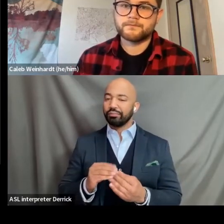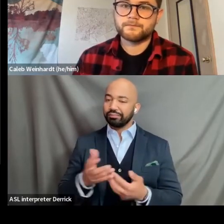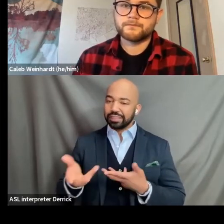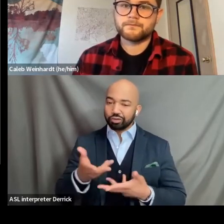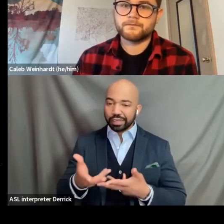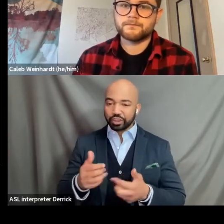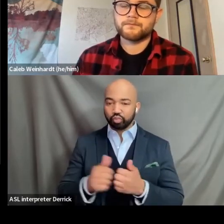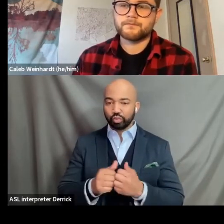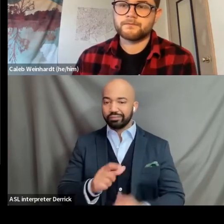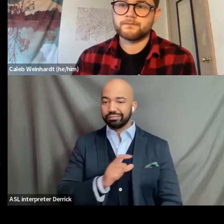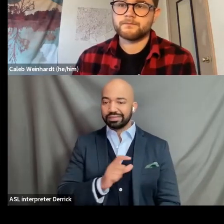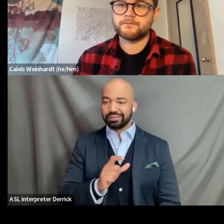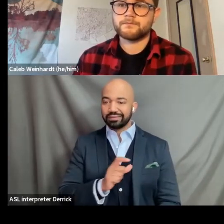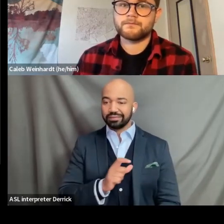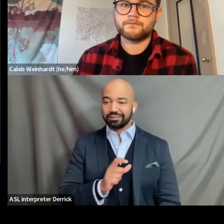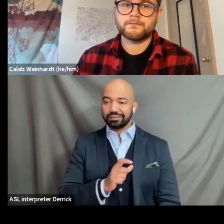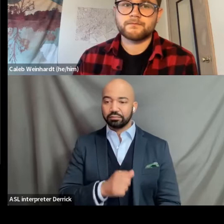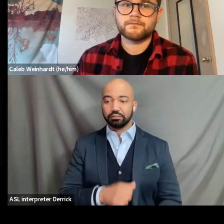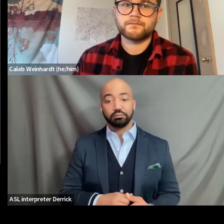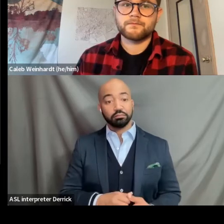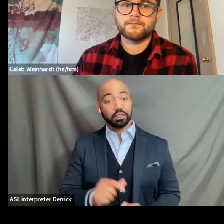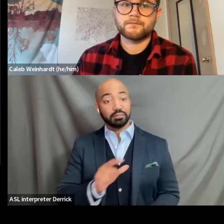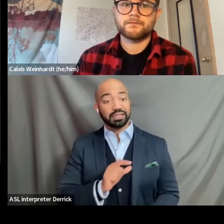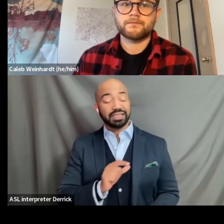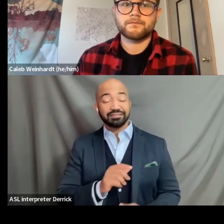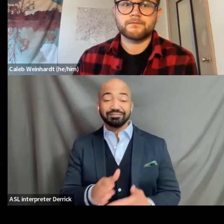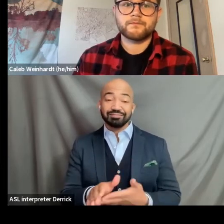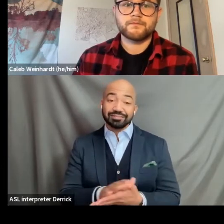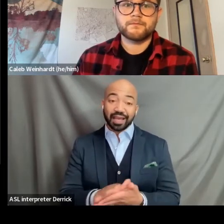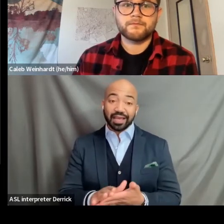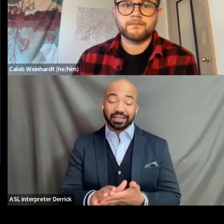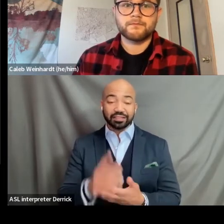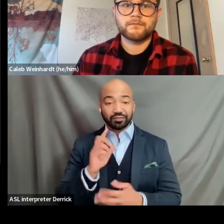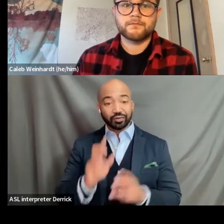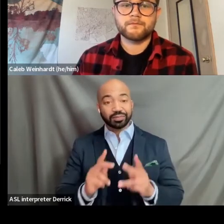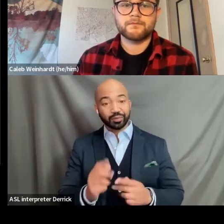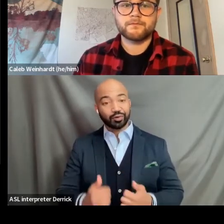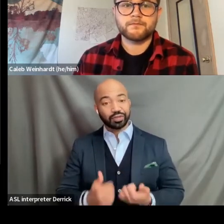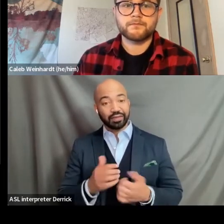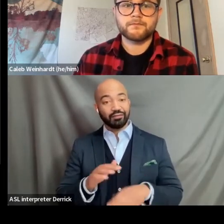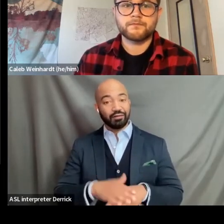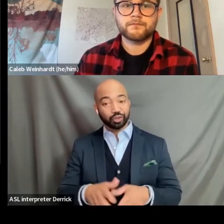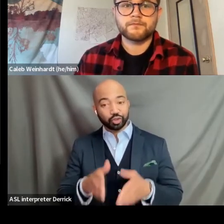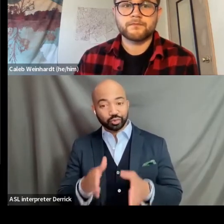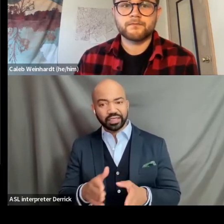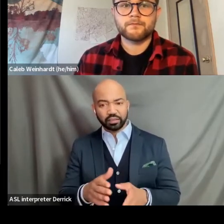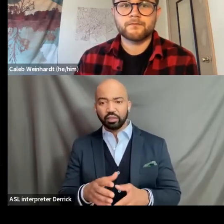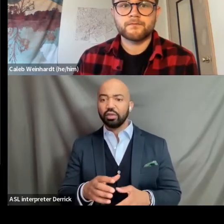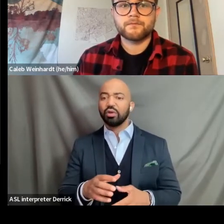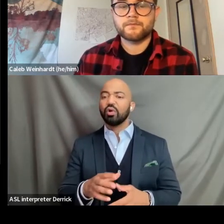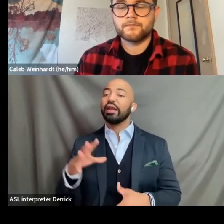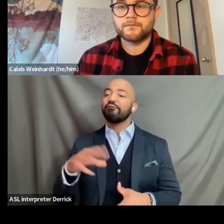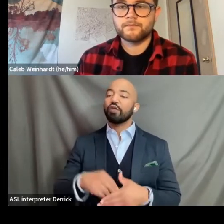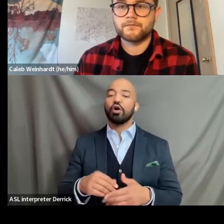Law enforcement are not necessarily very kind to folks that are living on the streets or engaging in behaviors that are currently